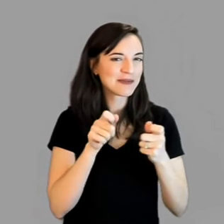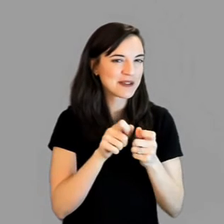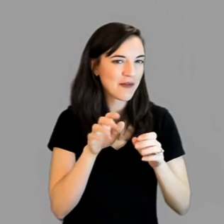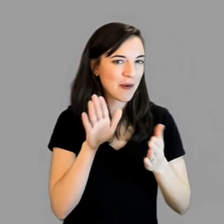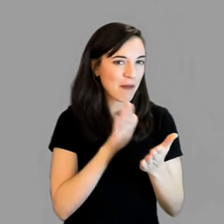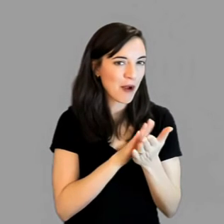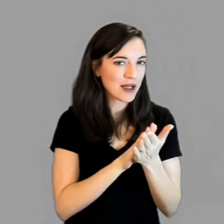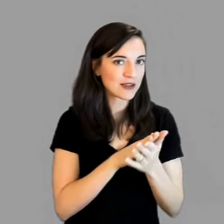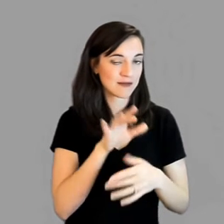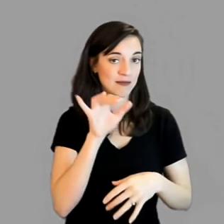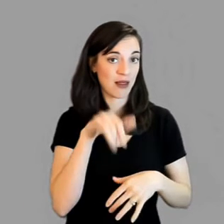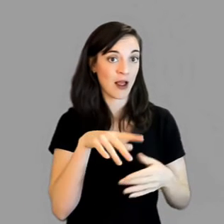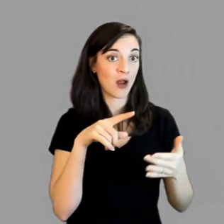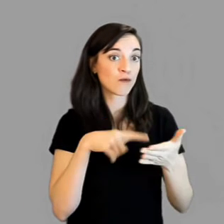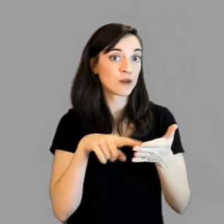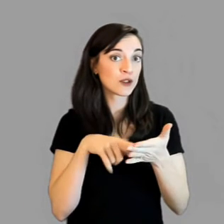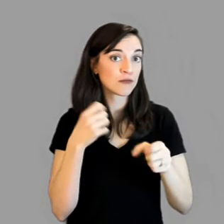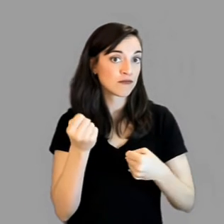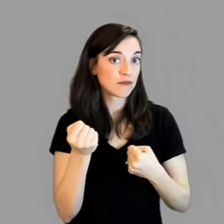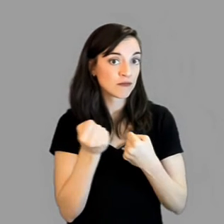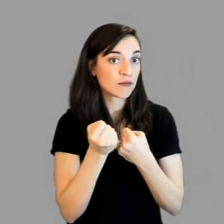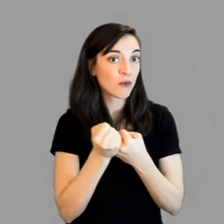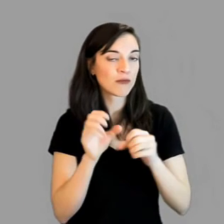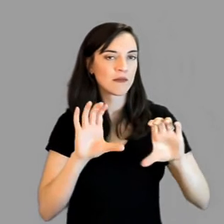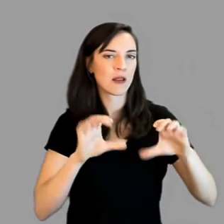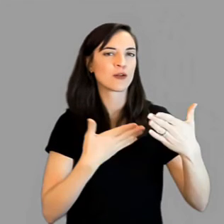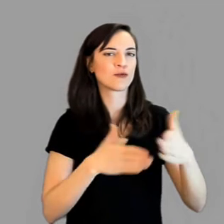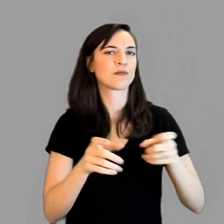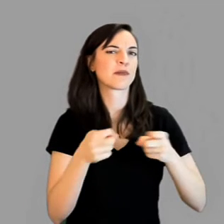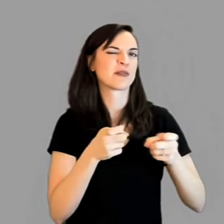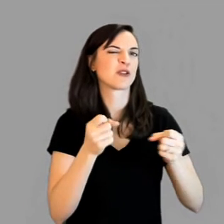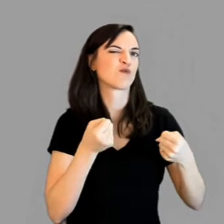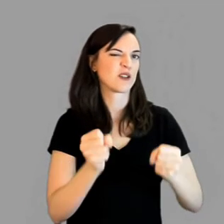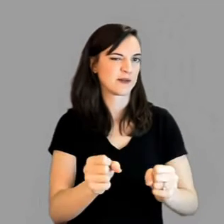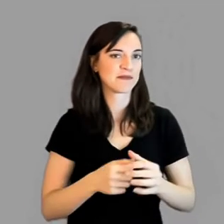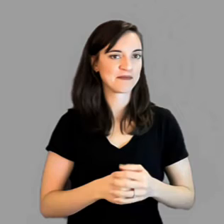Behavior-specific praise is an evidence-based classroom management strategy.